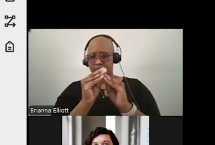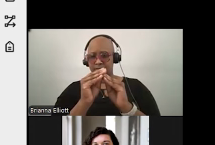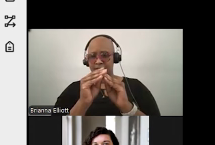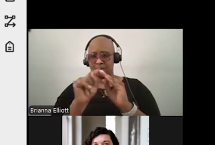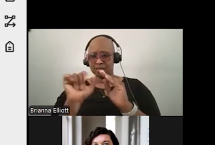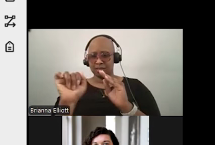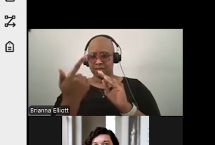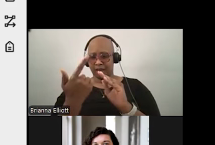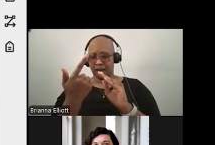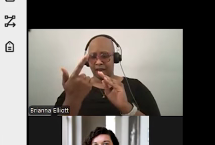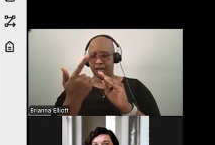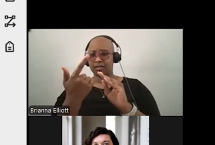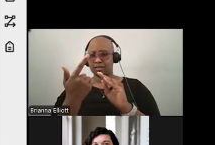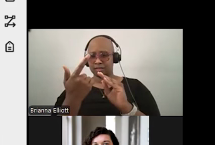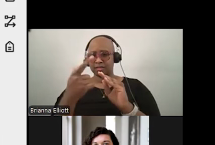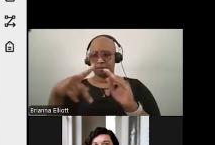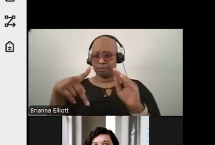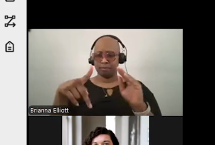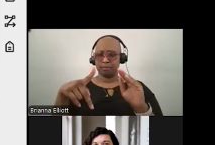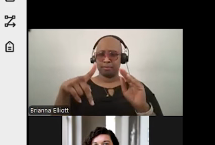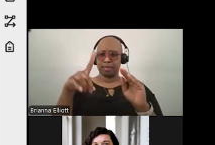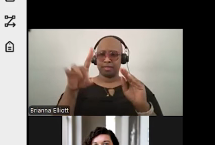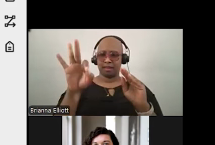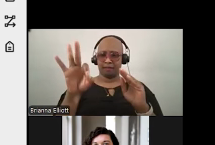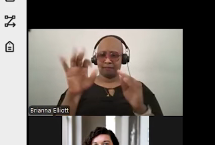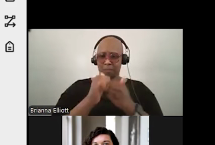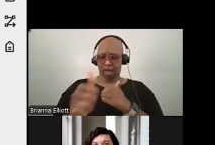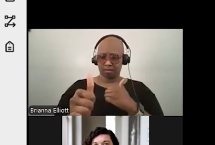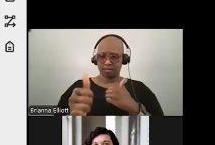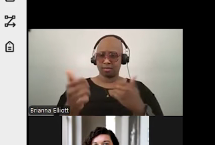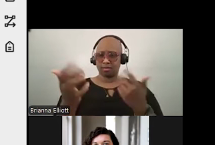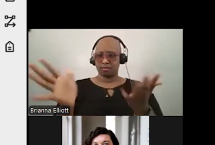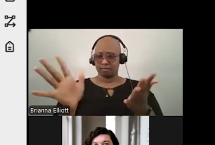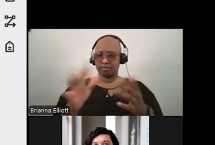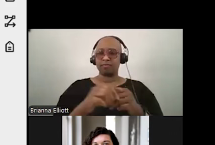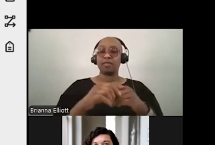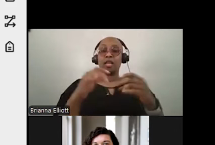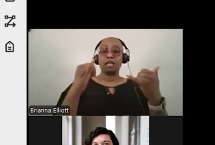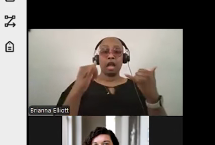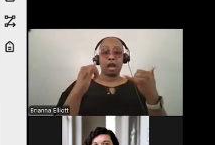passed. It passed. Now you can see all of these other issues that we had. A whole bunch of them